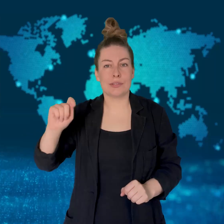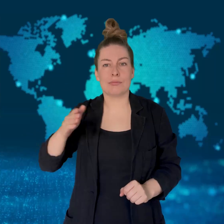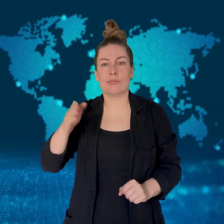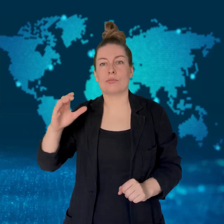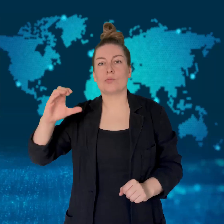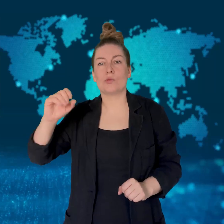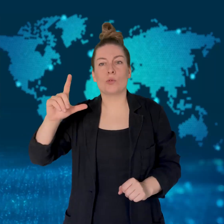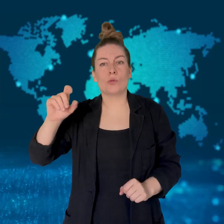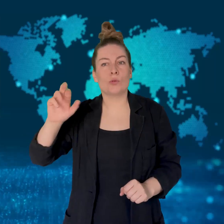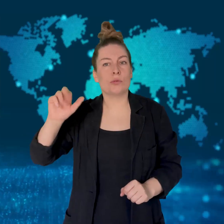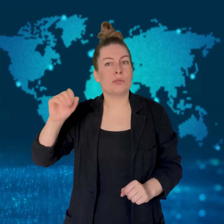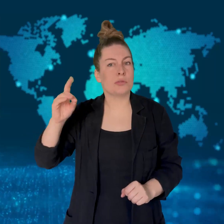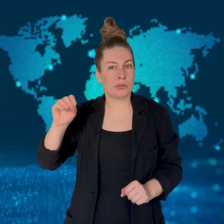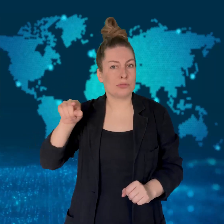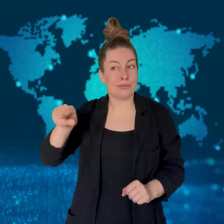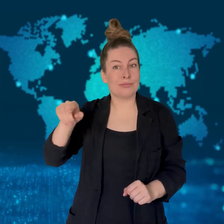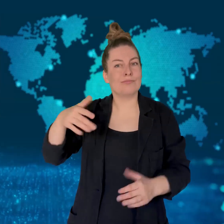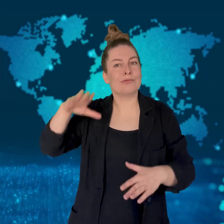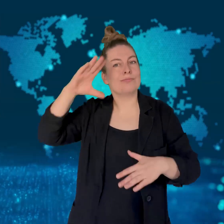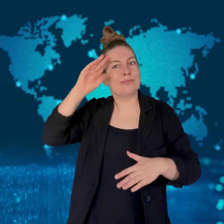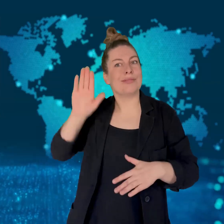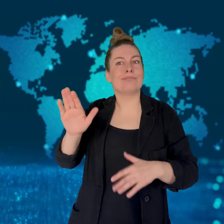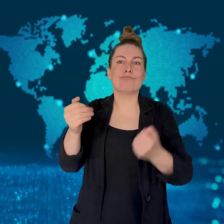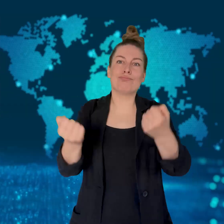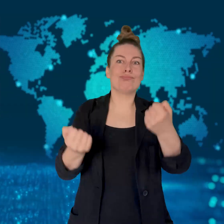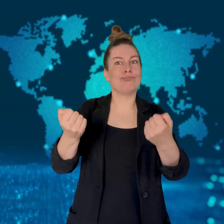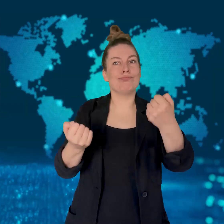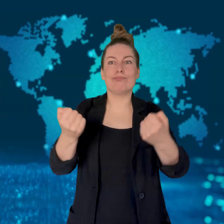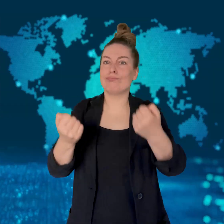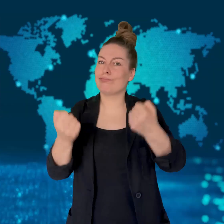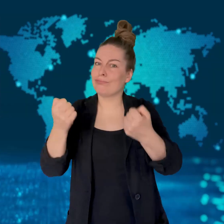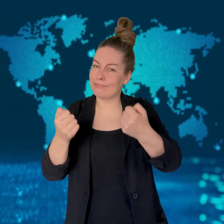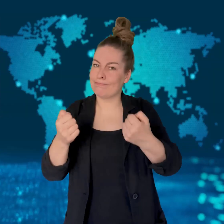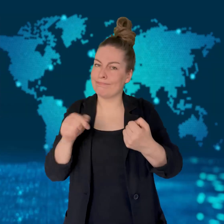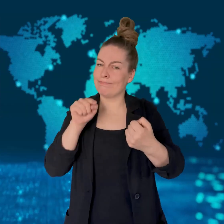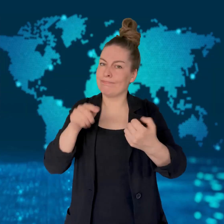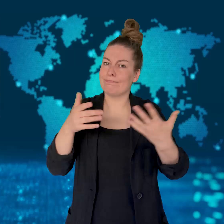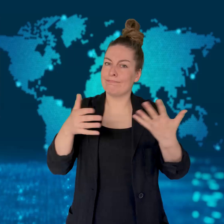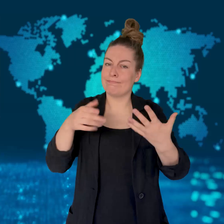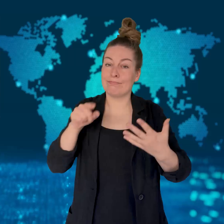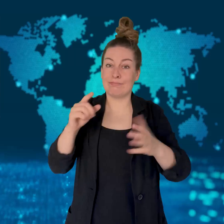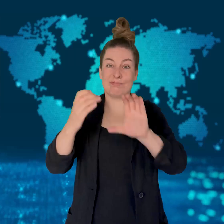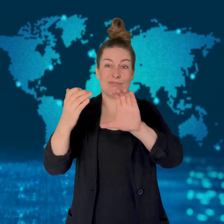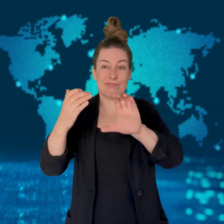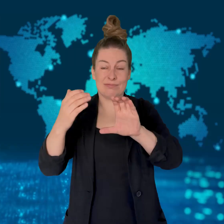the men had been driving.